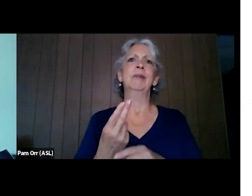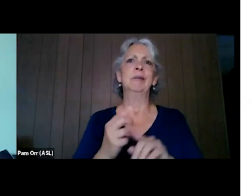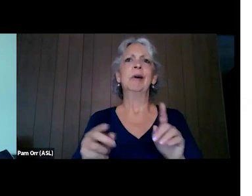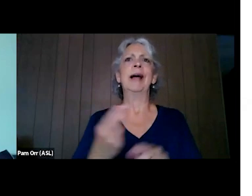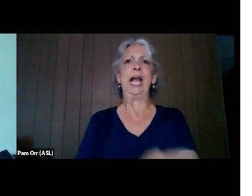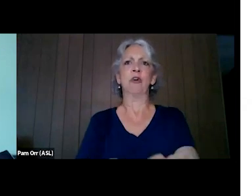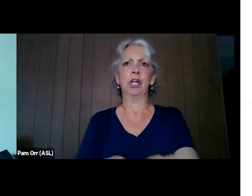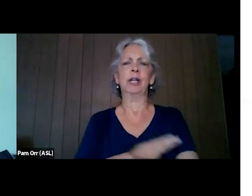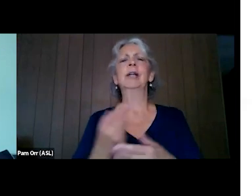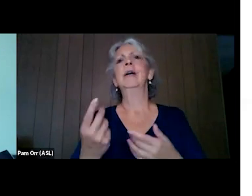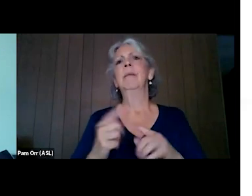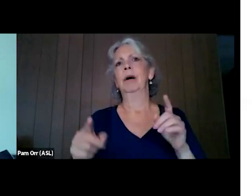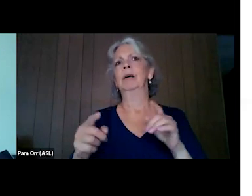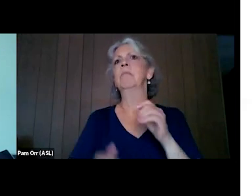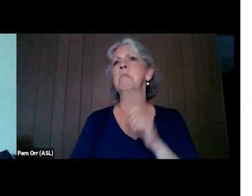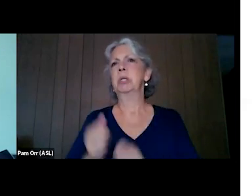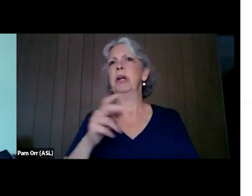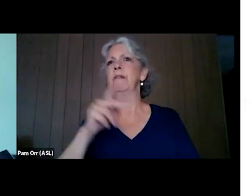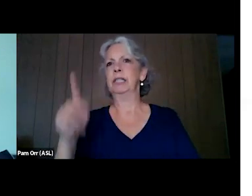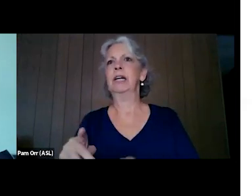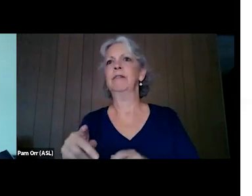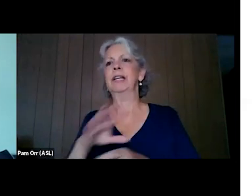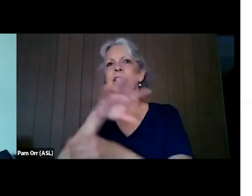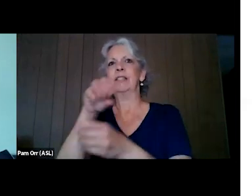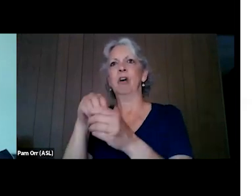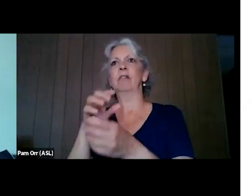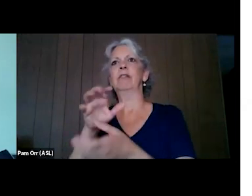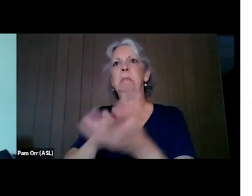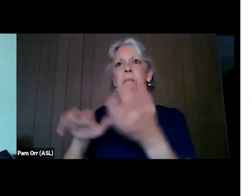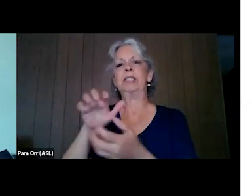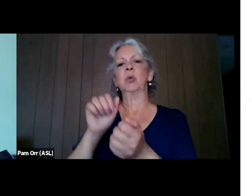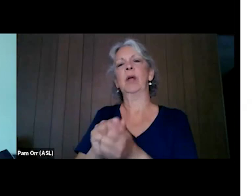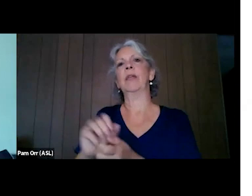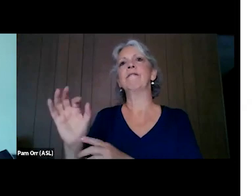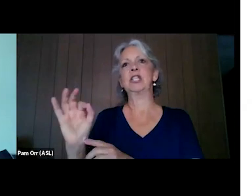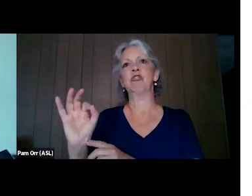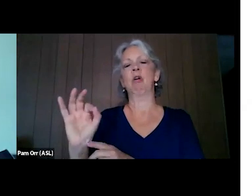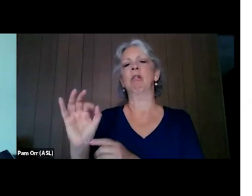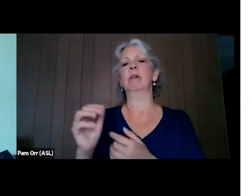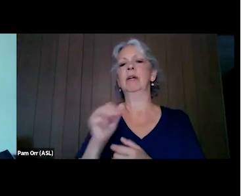fentanyl has really taken over the supply. It's actually somewhat hard to find anything, certainly not that's pure heroin,